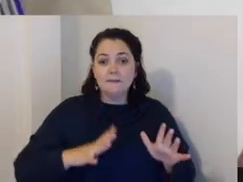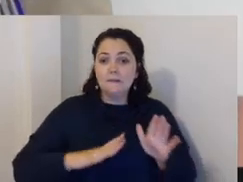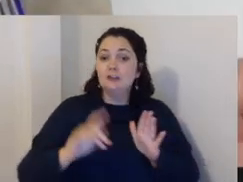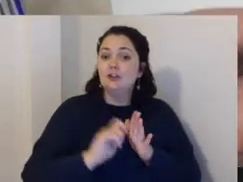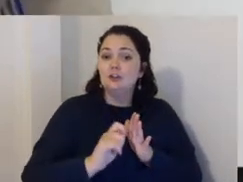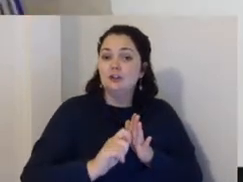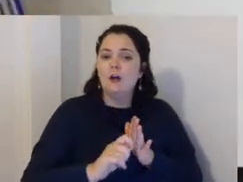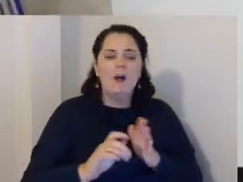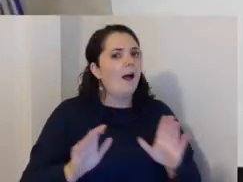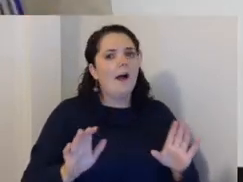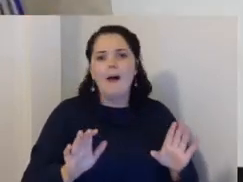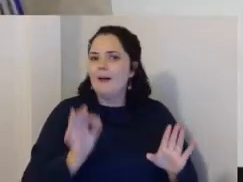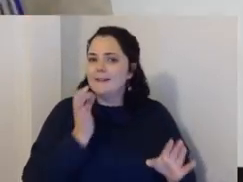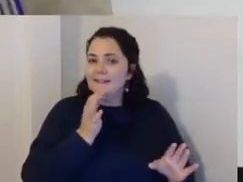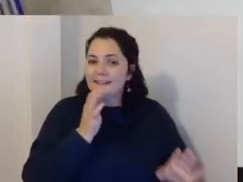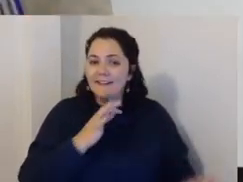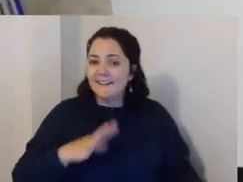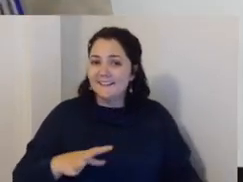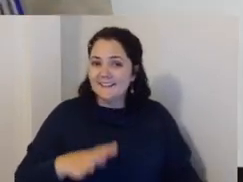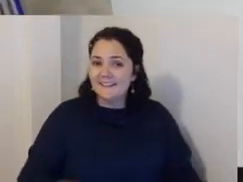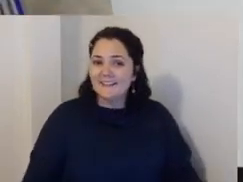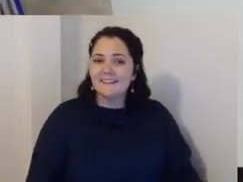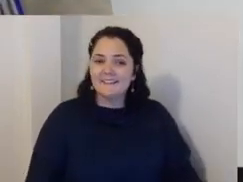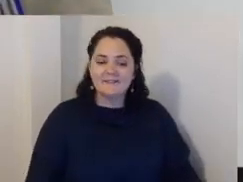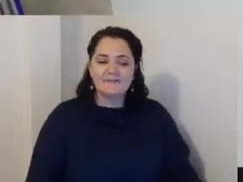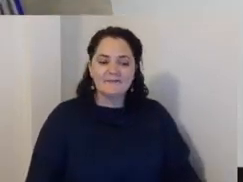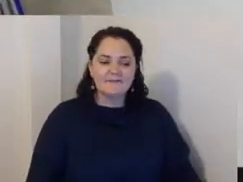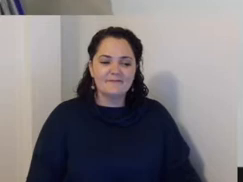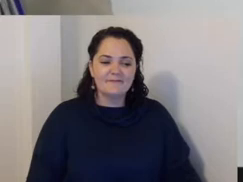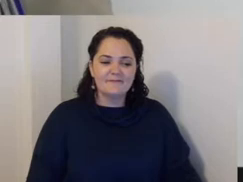it will so you can see I've got given Atticus uh some significant chest hair there alright